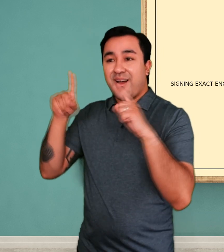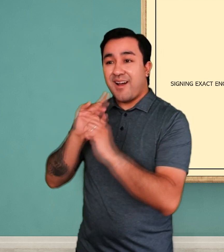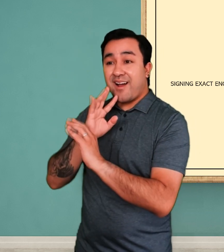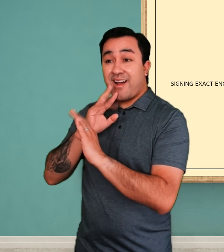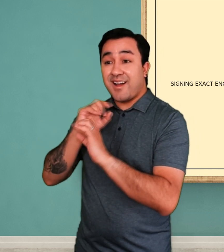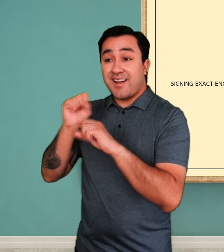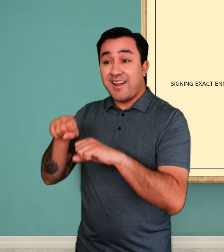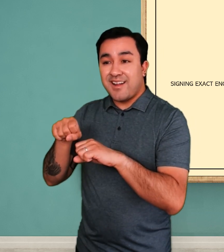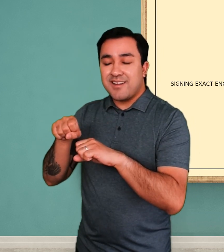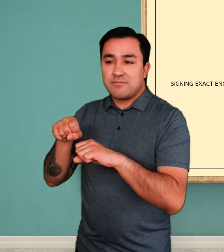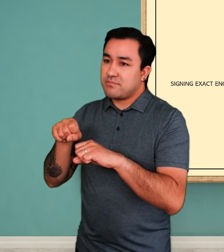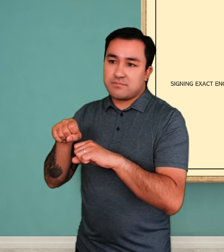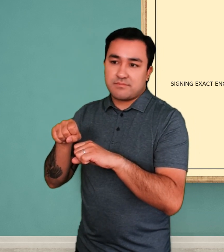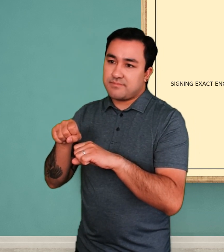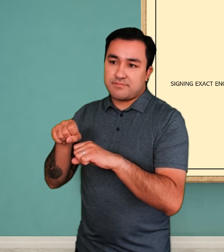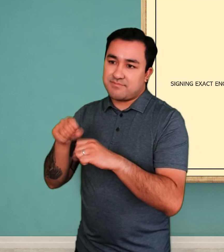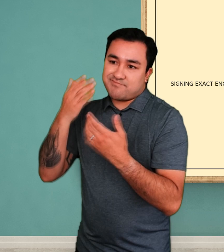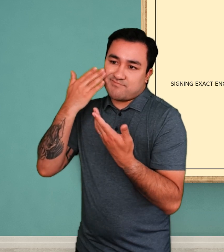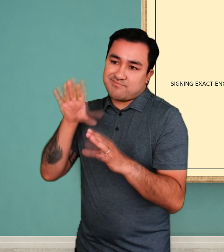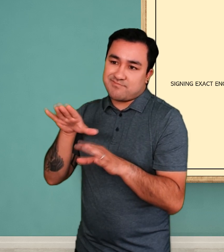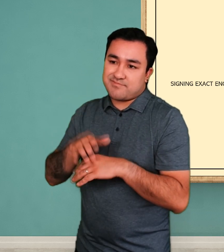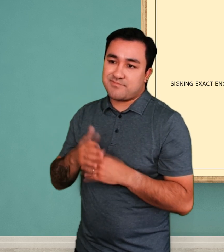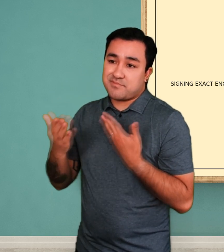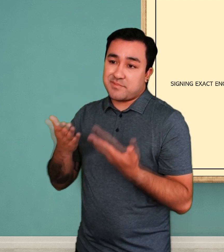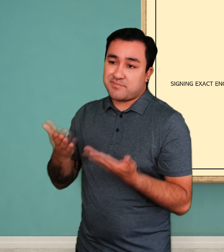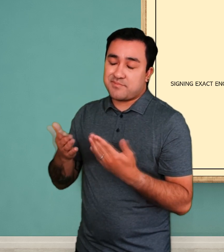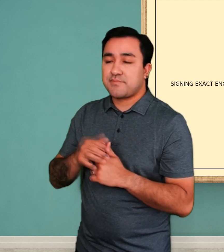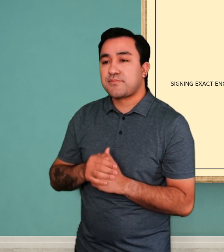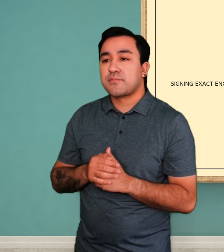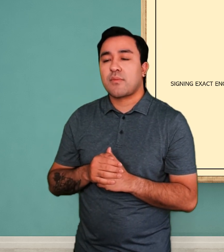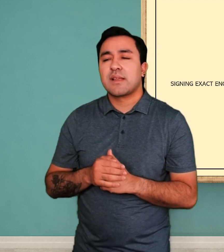Just as it is difficult to learn how to speak, learning how to read lips is hard.